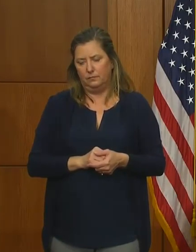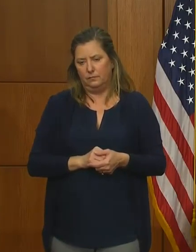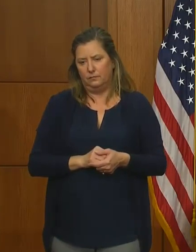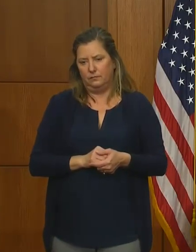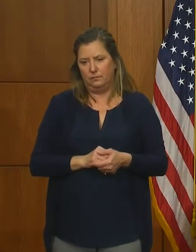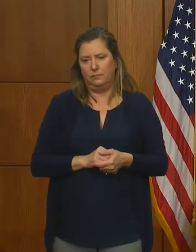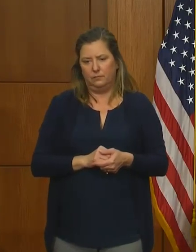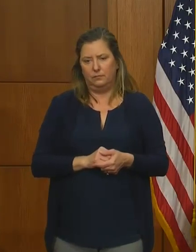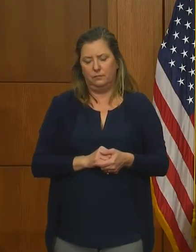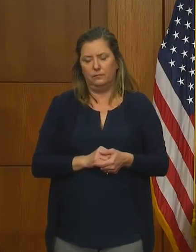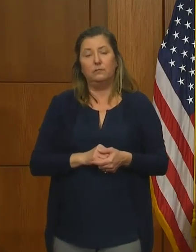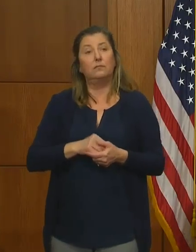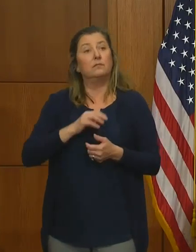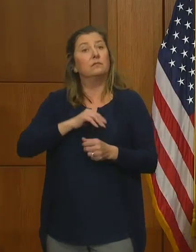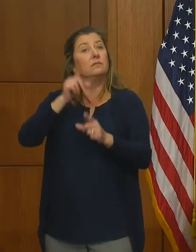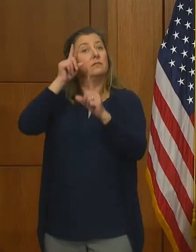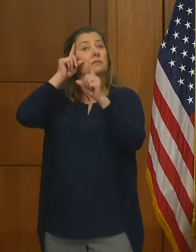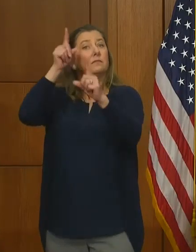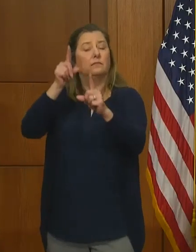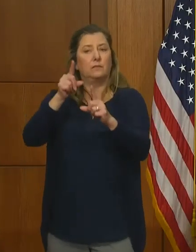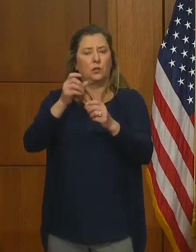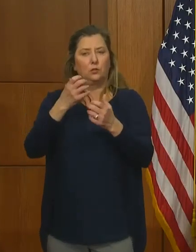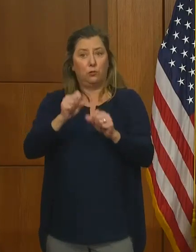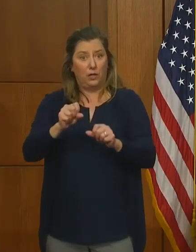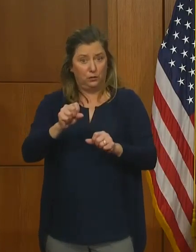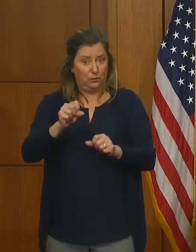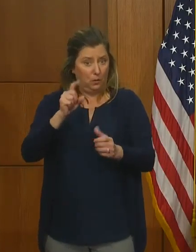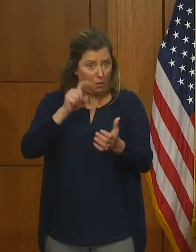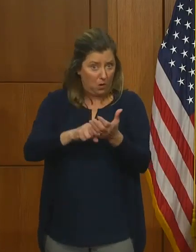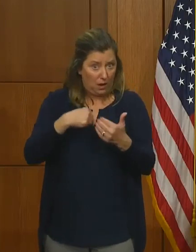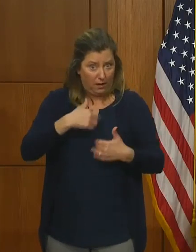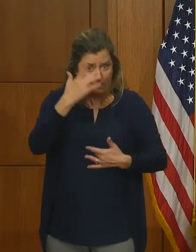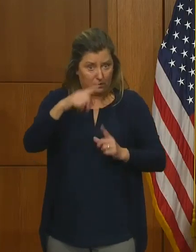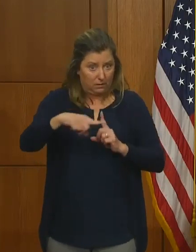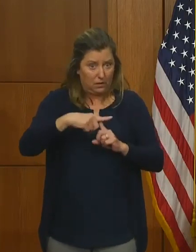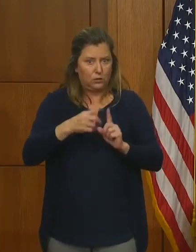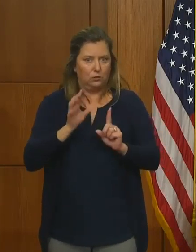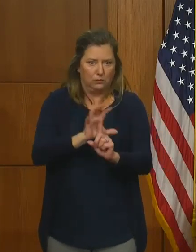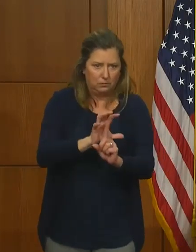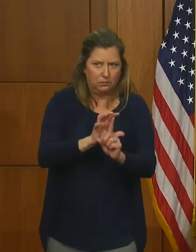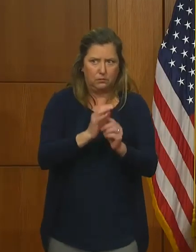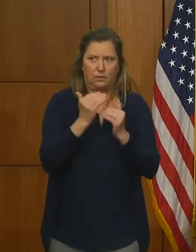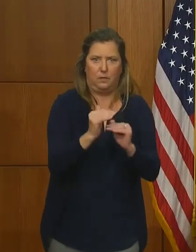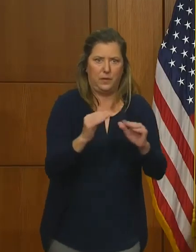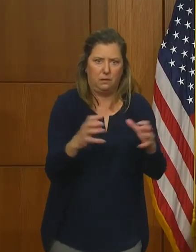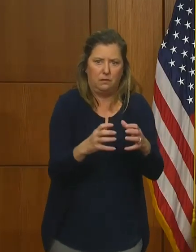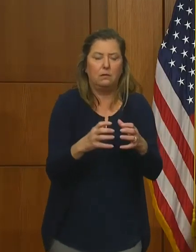AROUND CONTAINING AND TAMPING